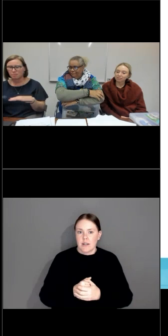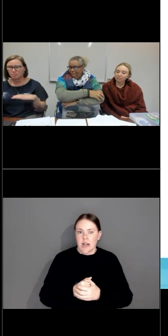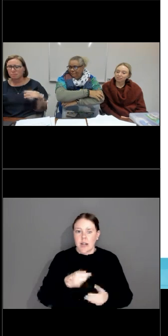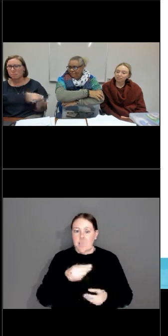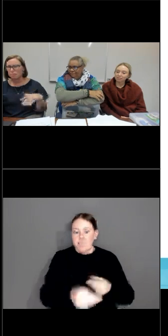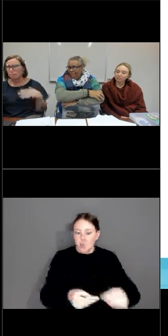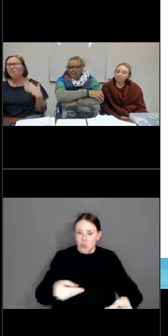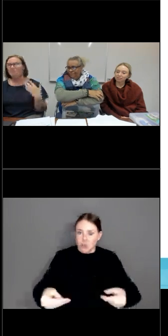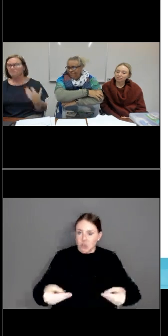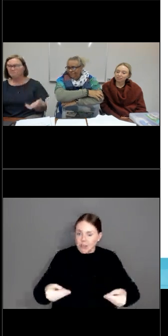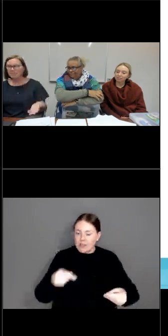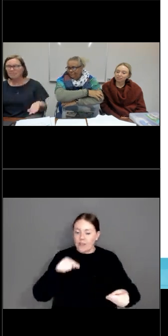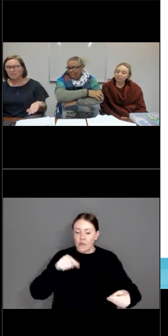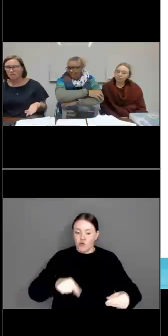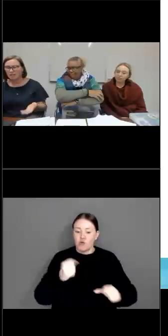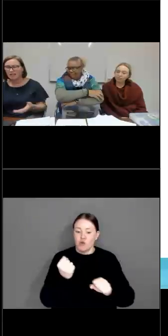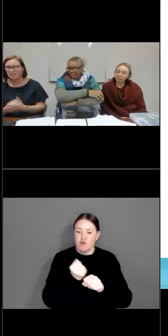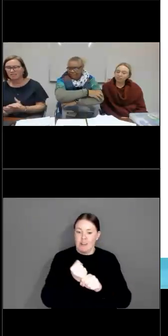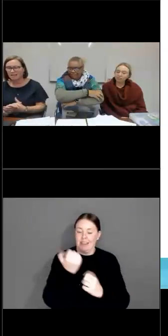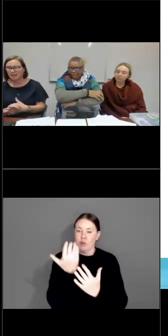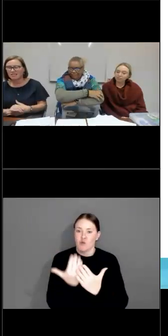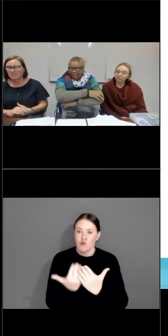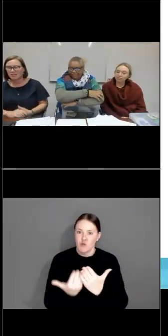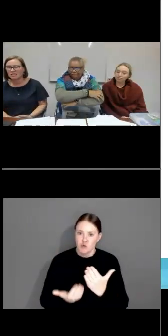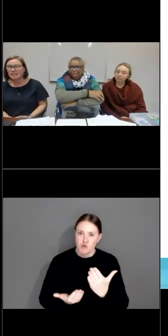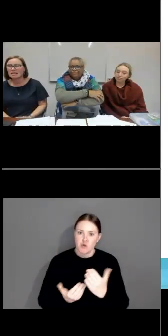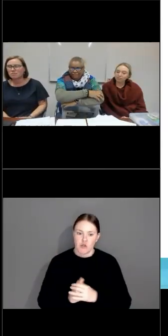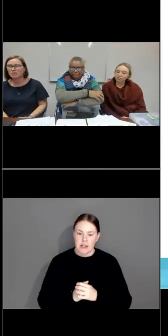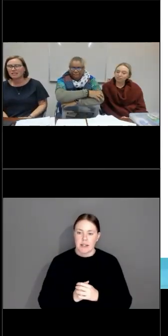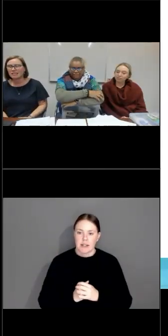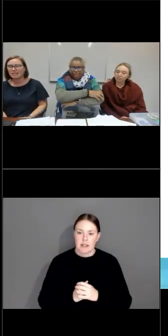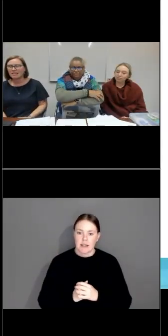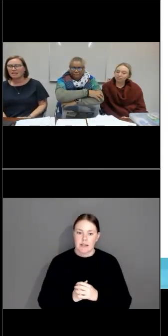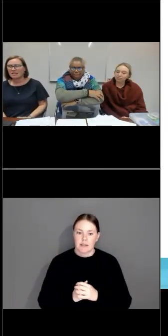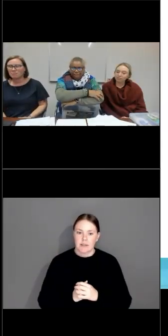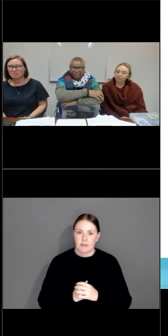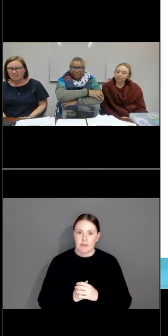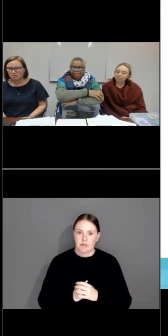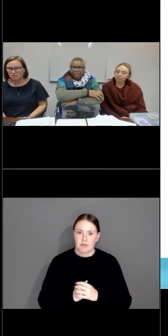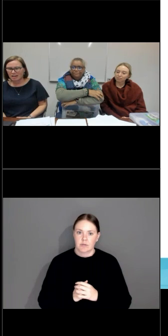in the room basically to learn how to use the cards so that it's really um practical training